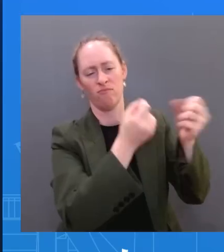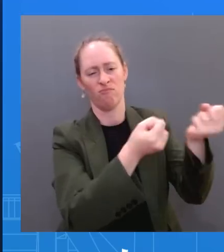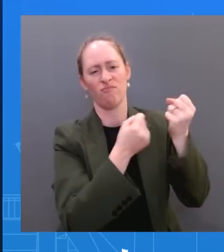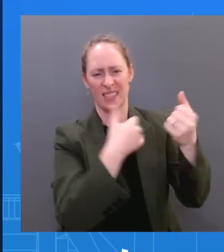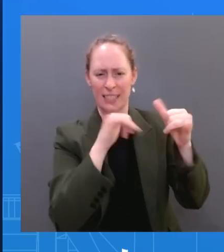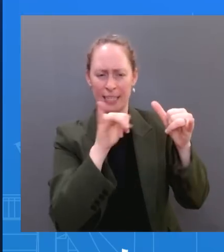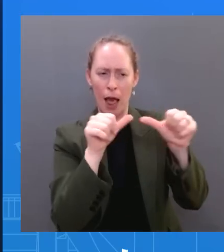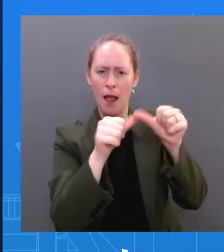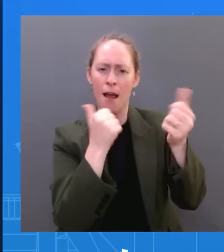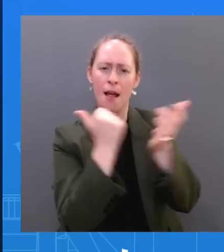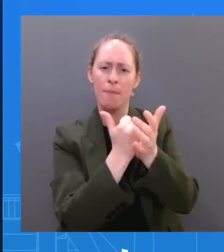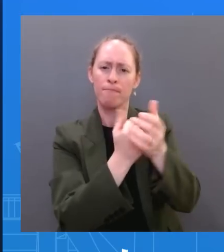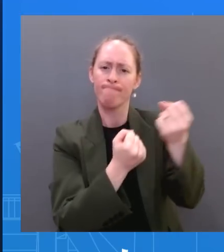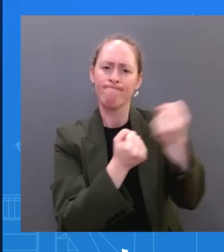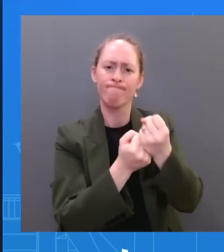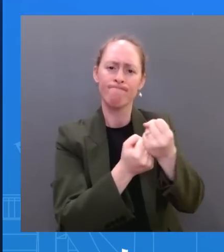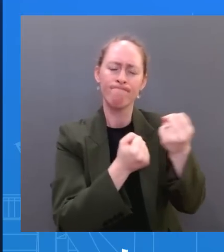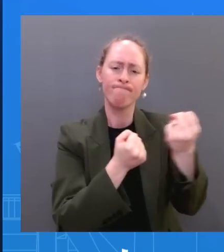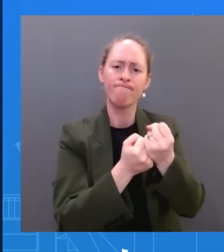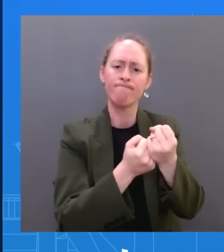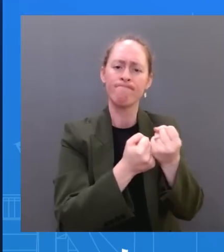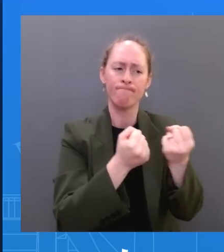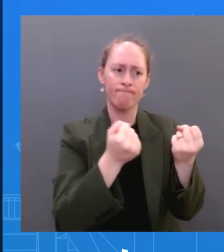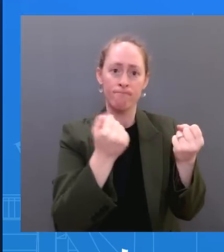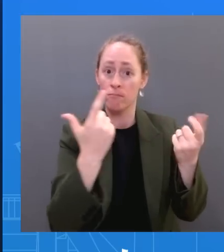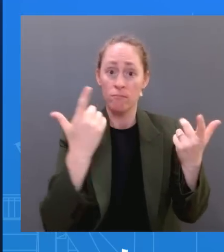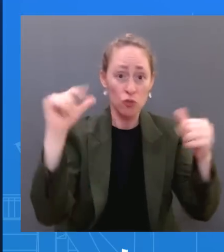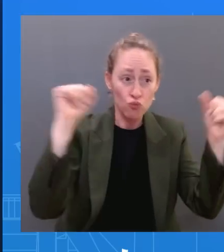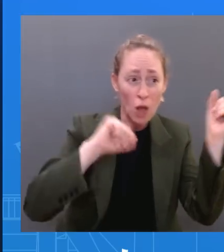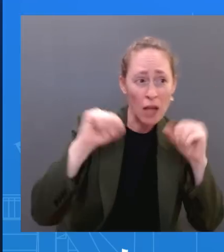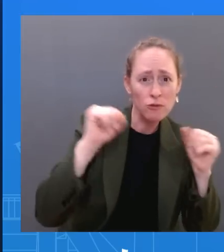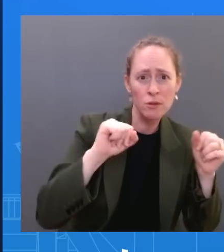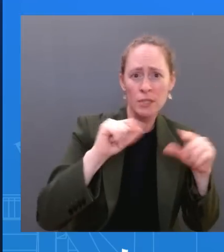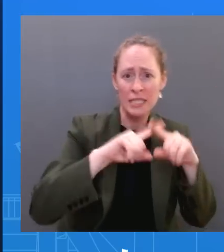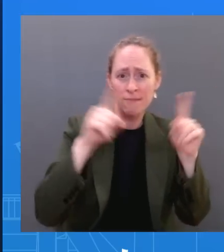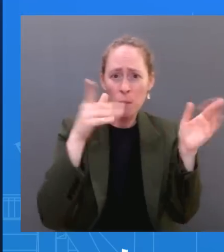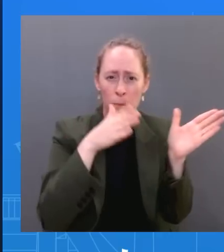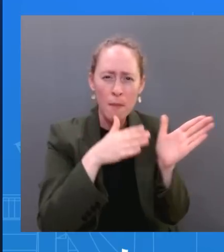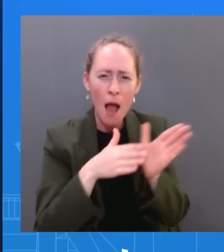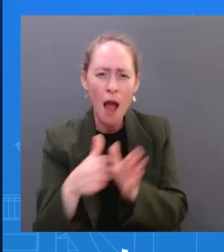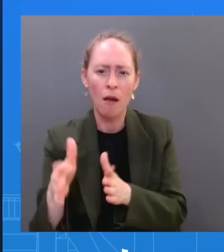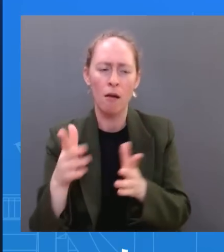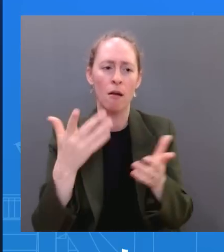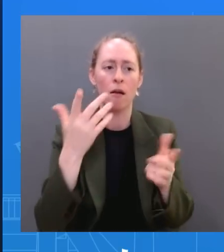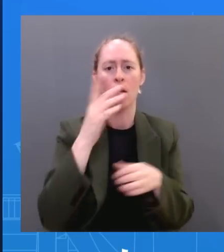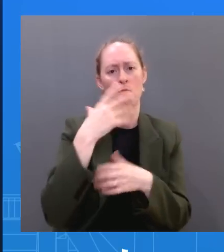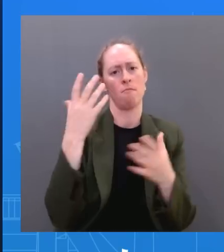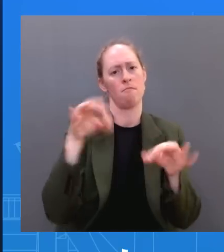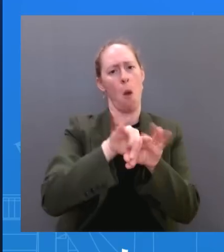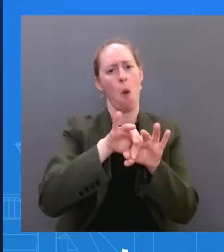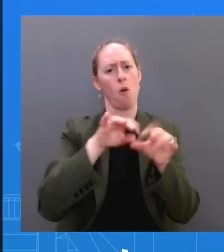both on the battlefield and at the negotiating table. And as President Biden said when we were at the NATO summit just 10 days ago,